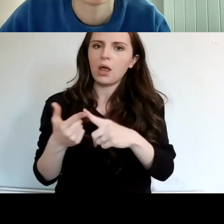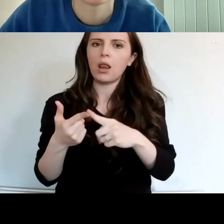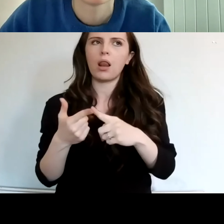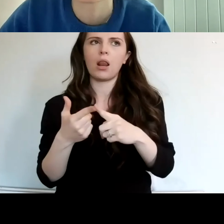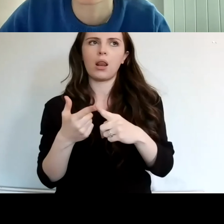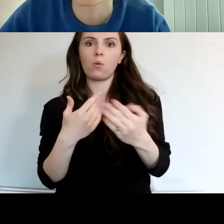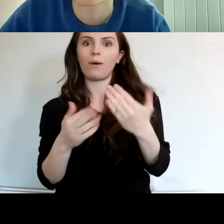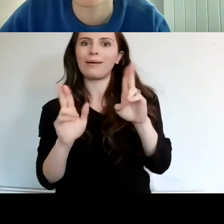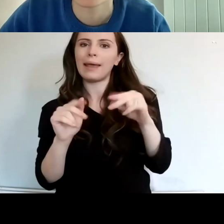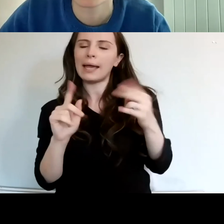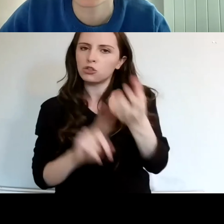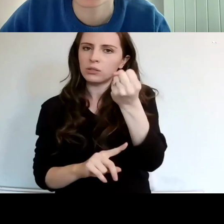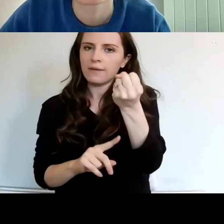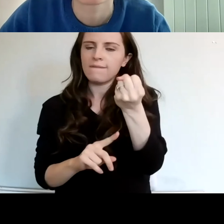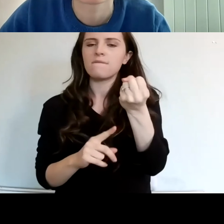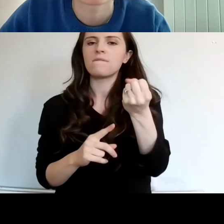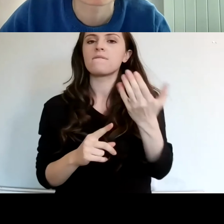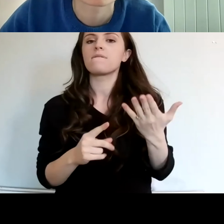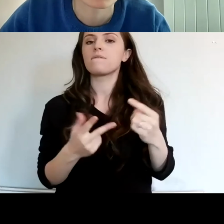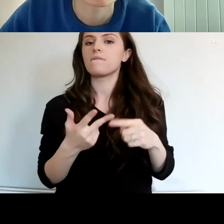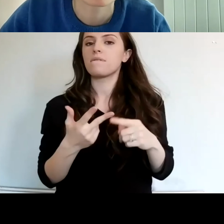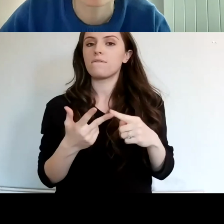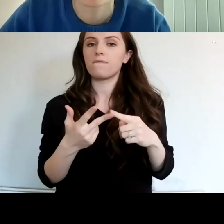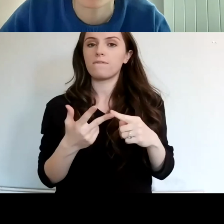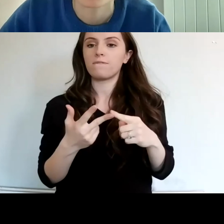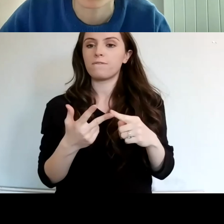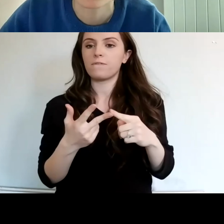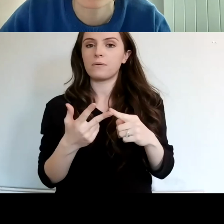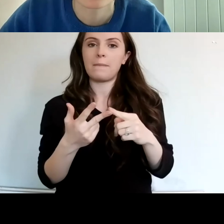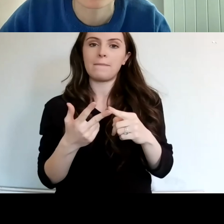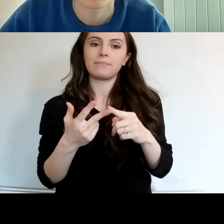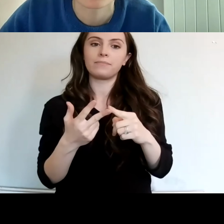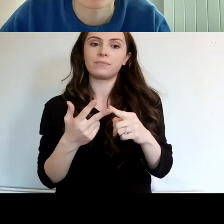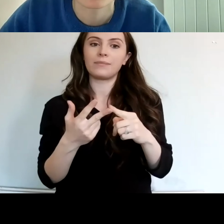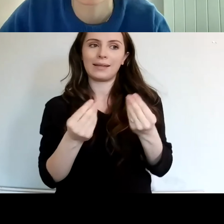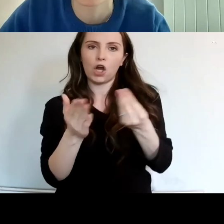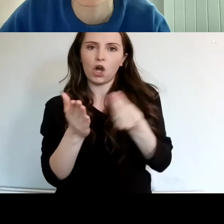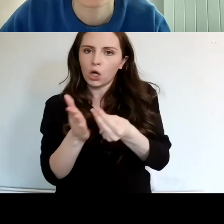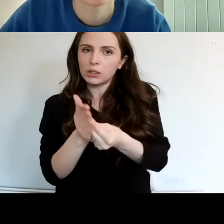there are also, like, terms of justifiable on cost ground or, in some instances,